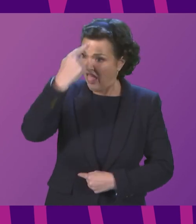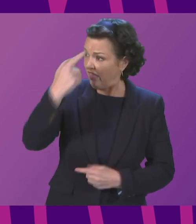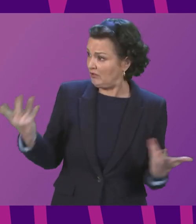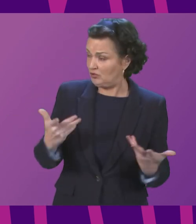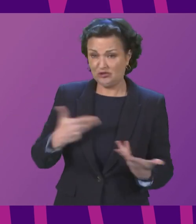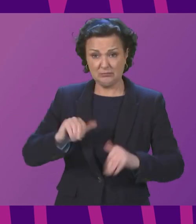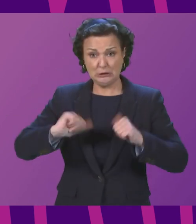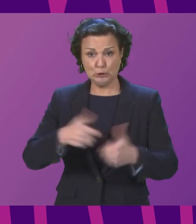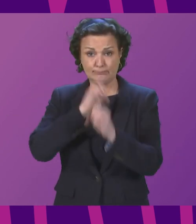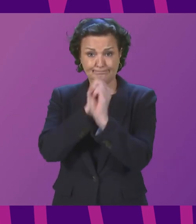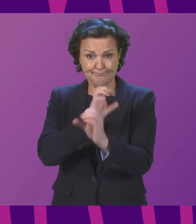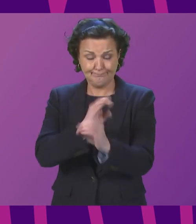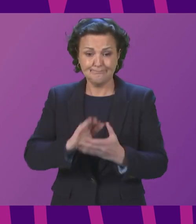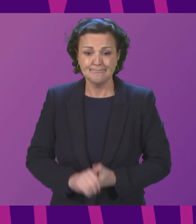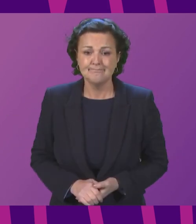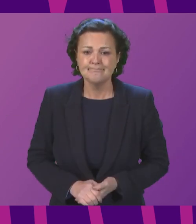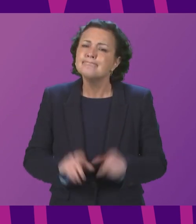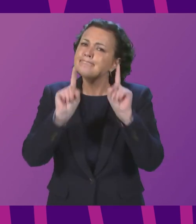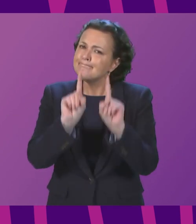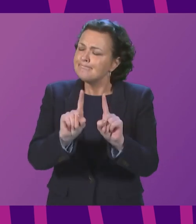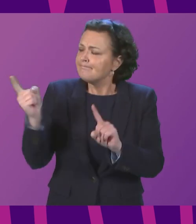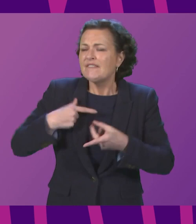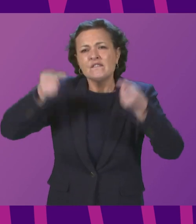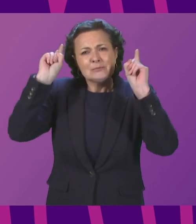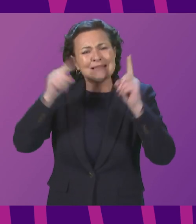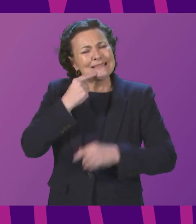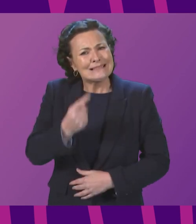However, the First Minister has said that fully vaccinated close contacts of people